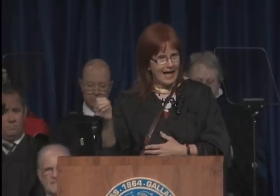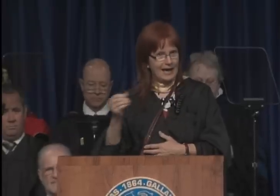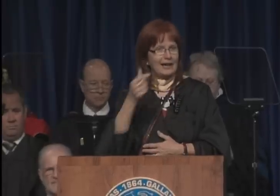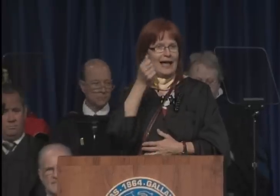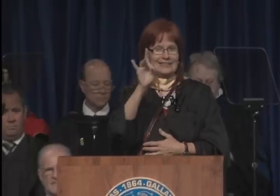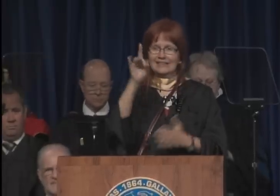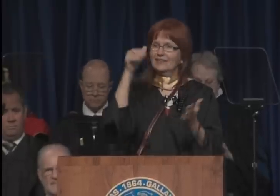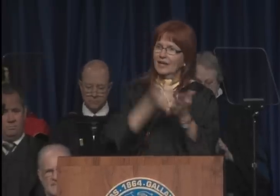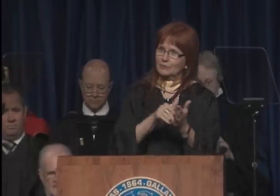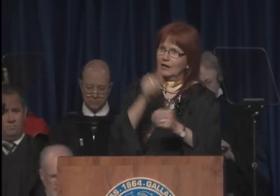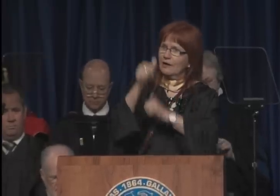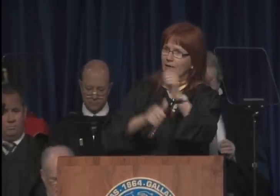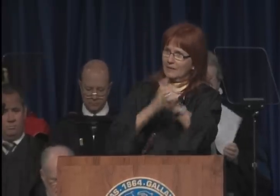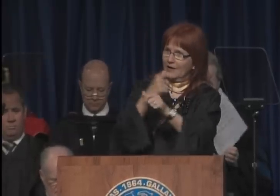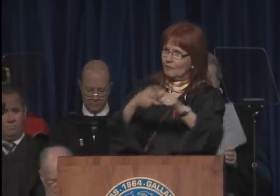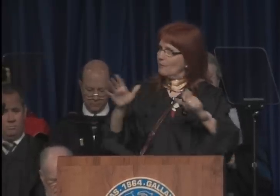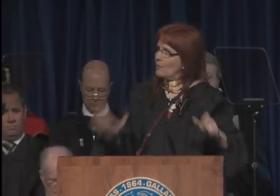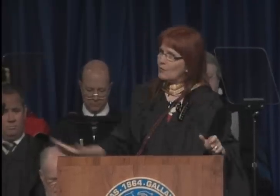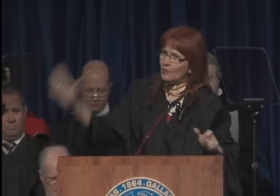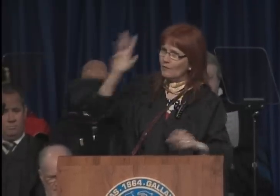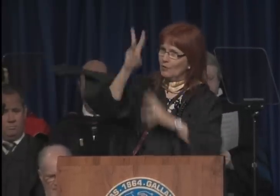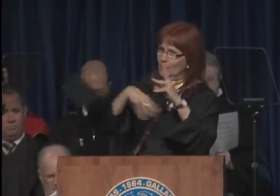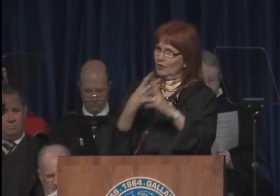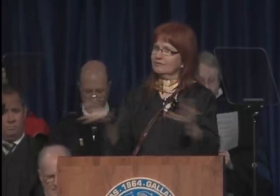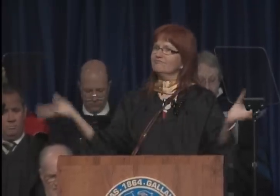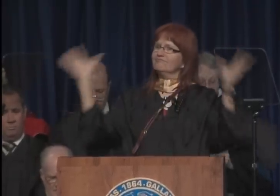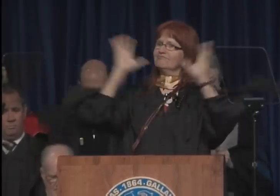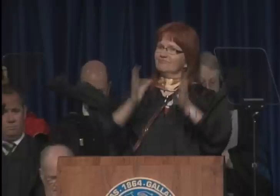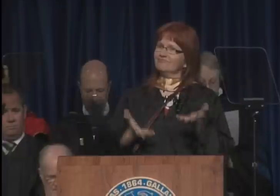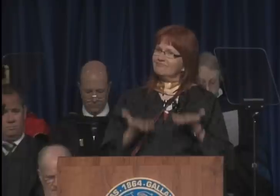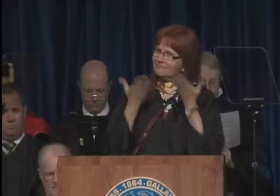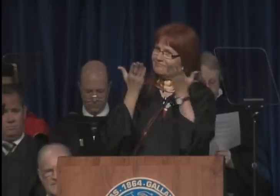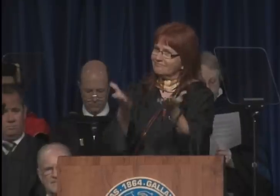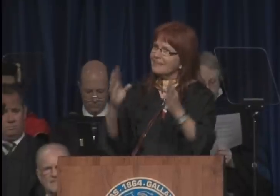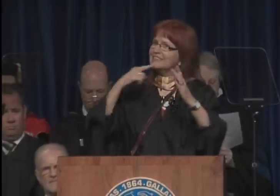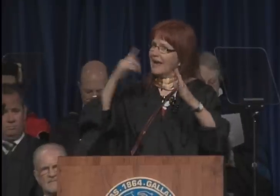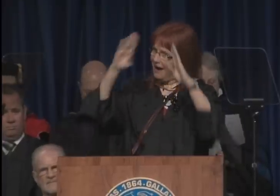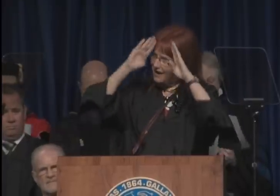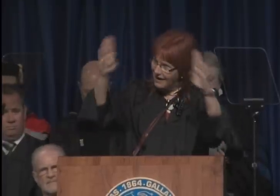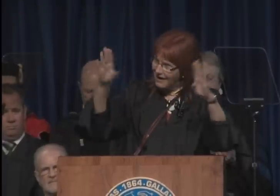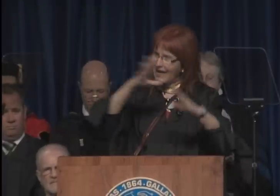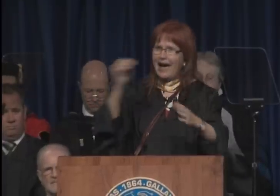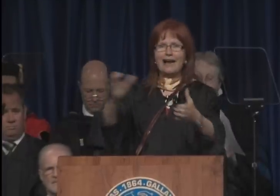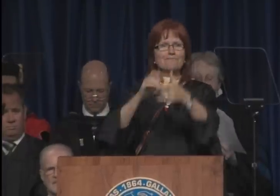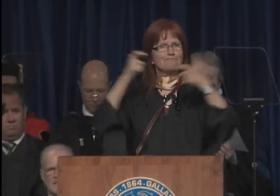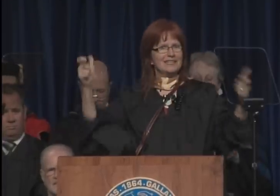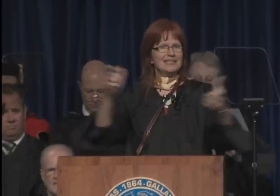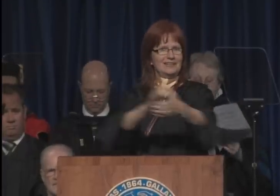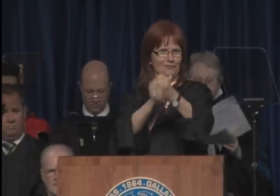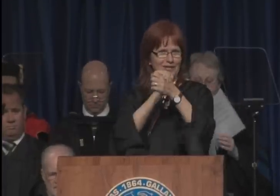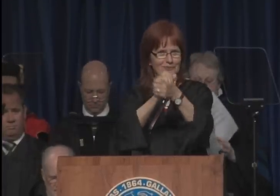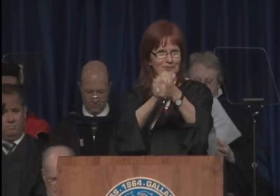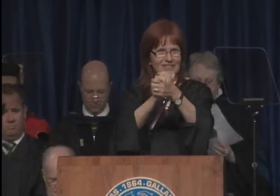the Gallaudet University Alumni Association, 1800 alumni from all over the world